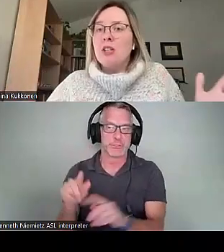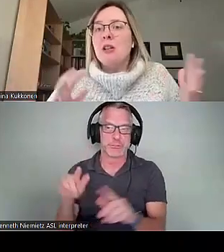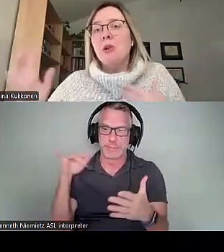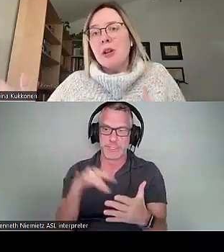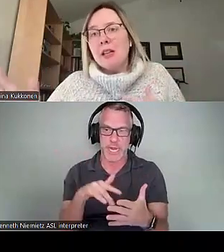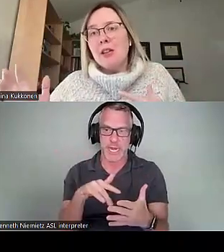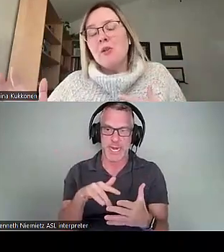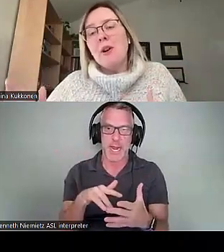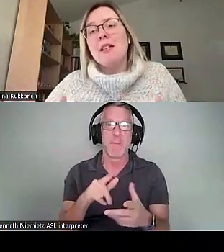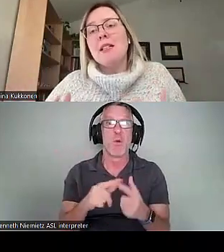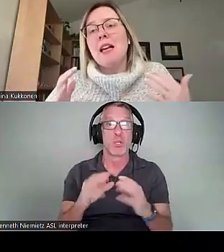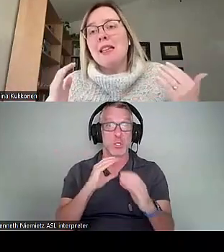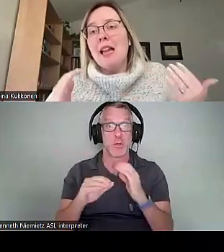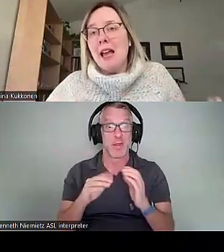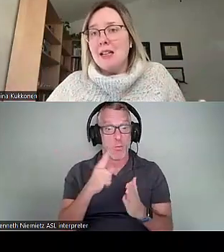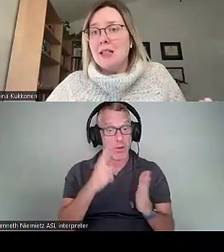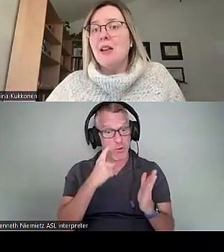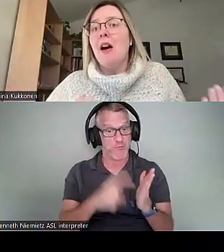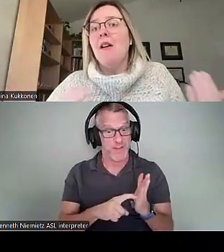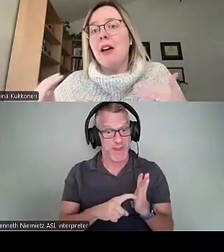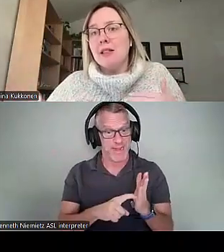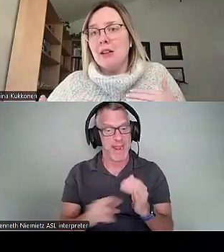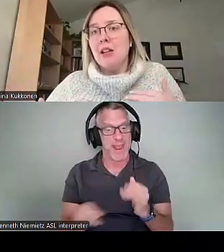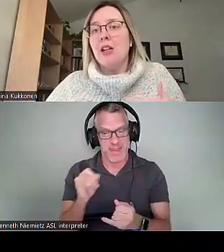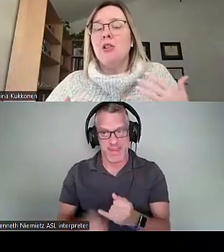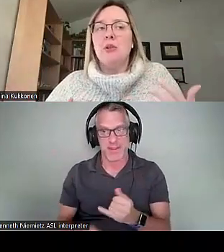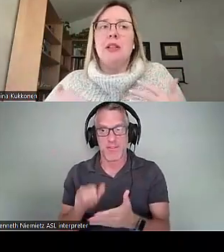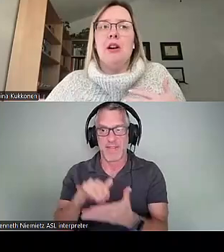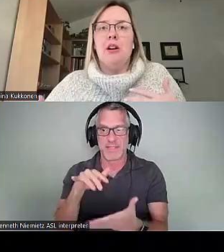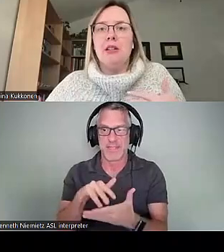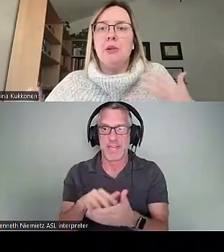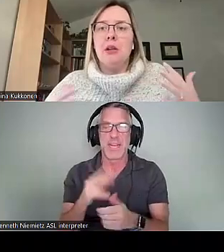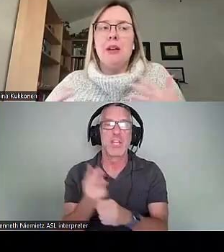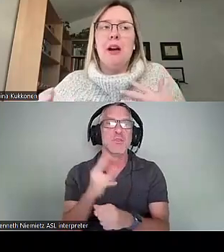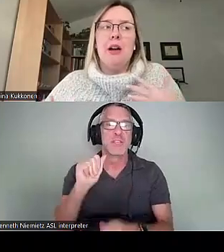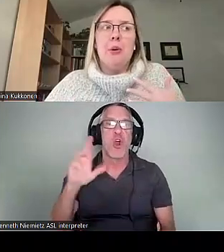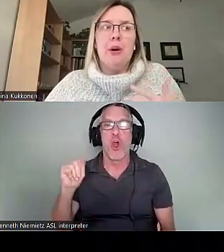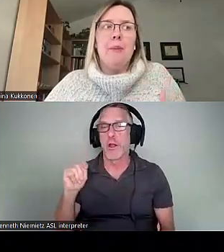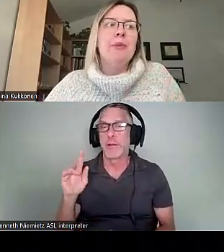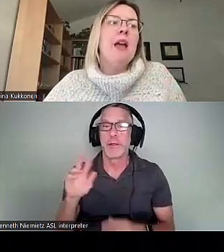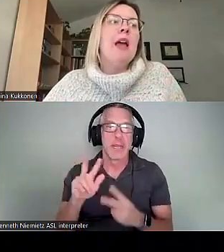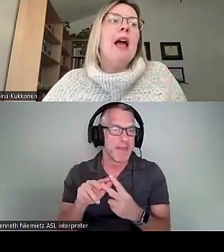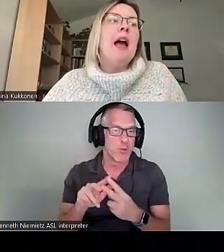to communicate those findings at the end of that study using the arts. So it could be either or.